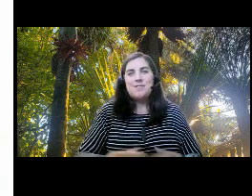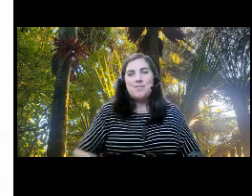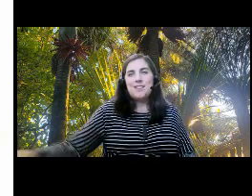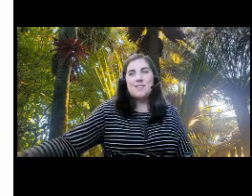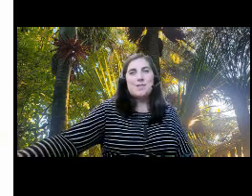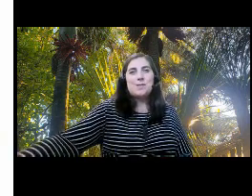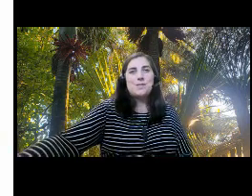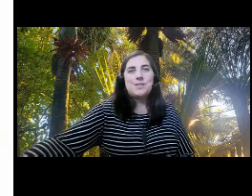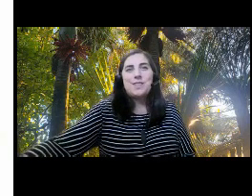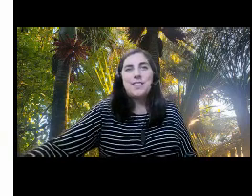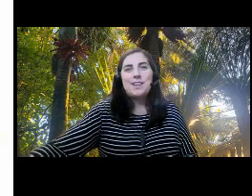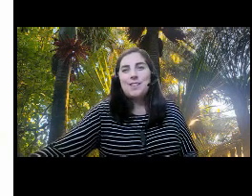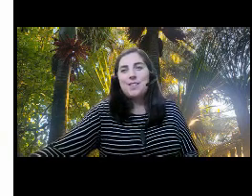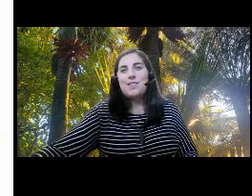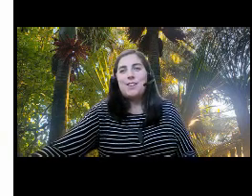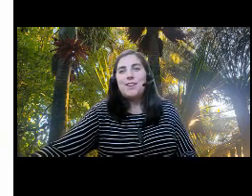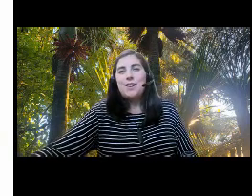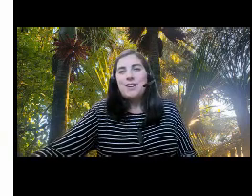That's awesome. Thank you.